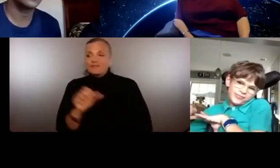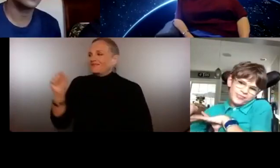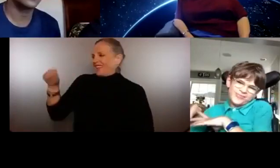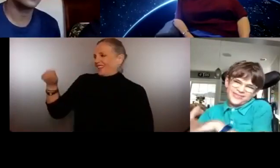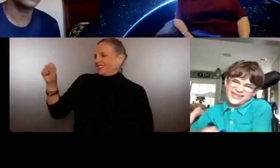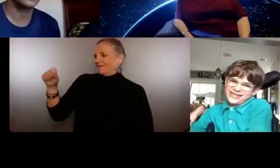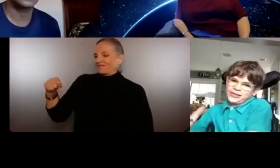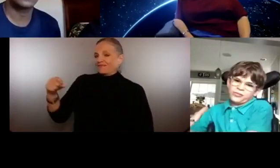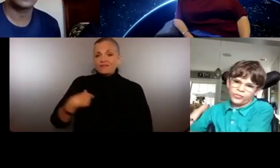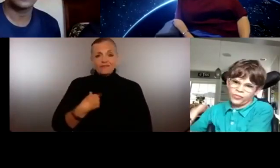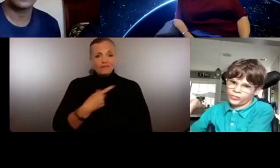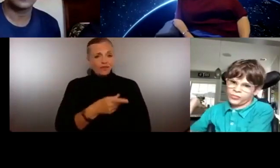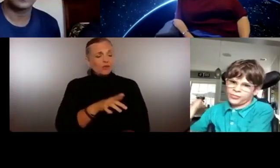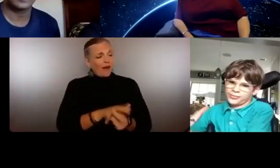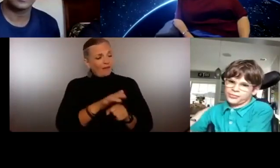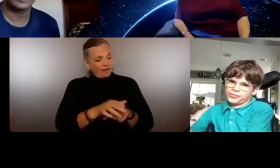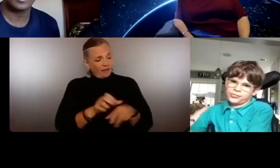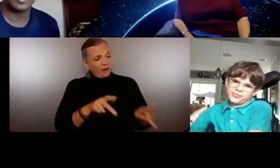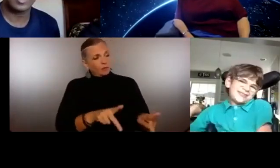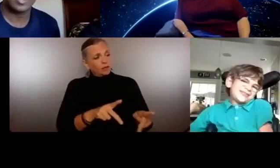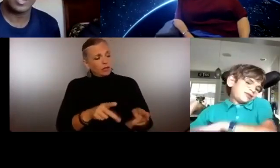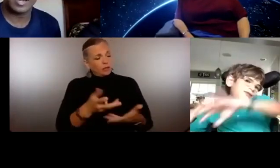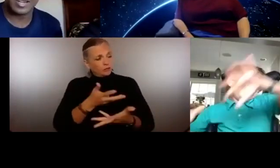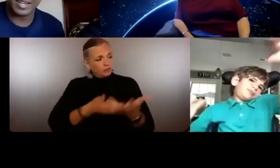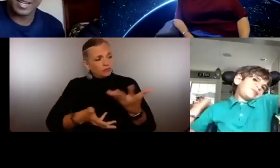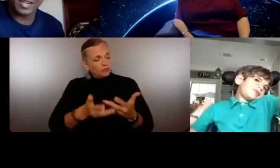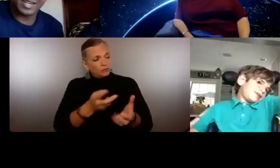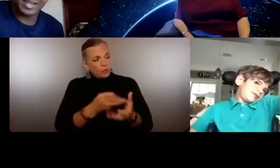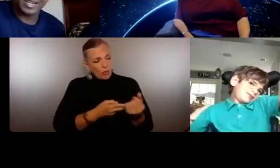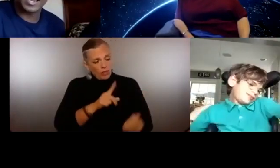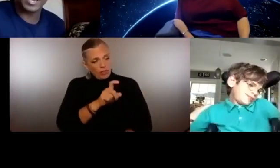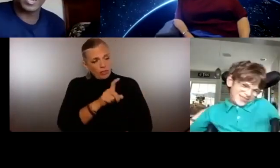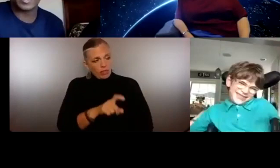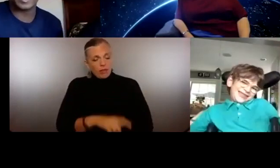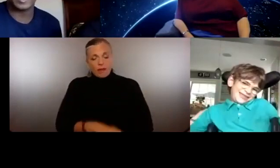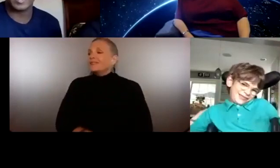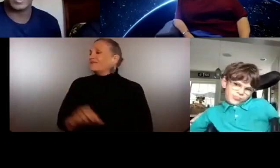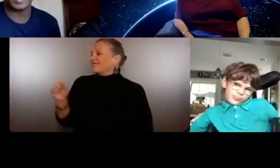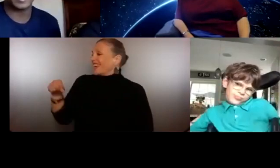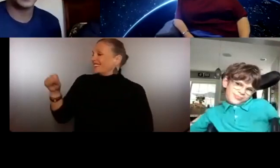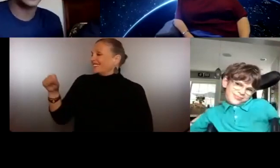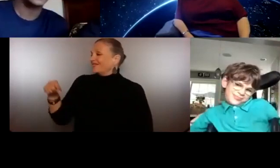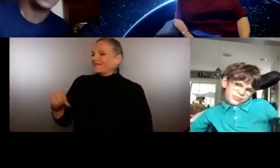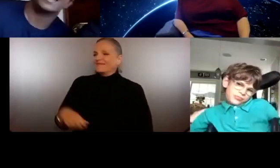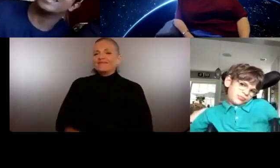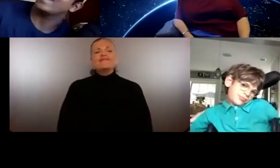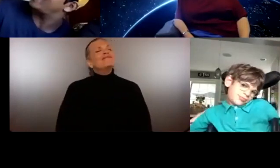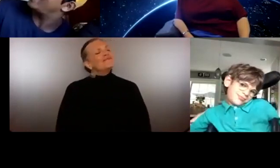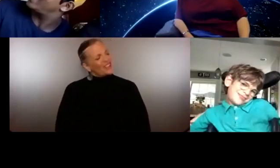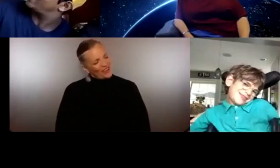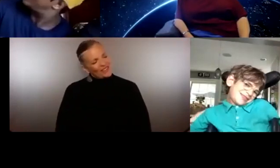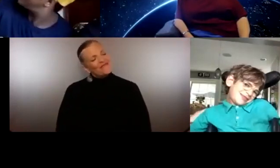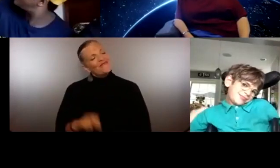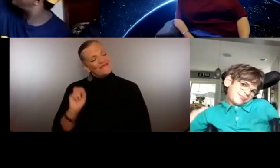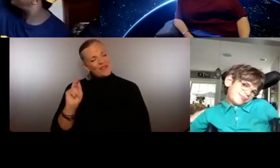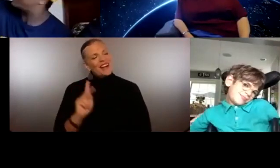Do you have enough opportunities to do that? Yes. OK.